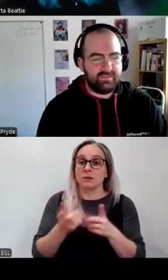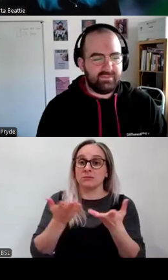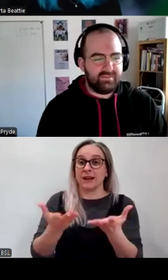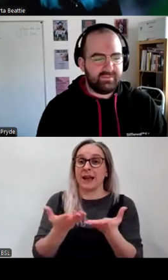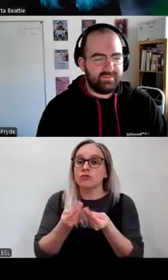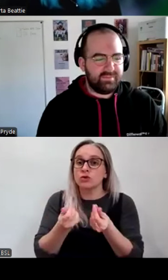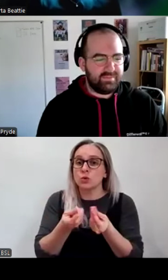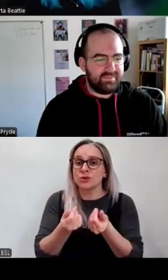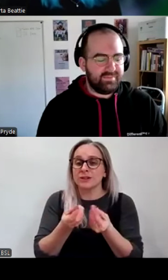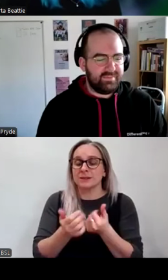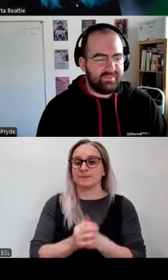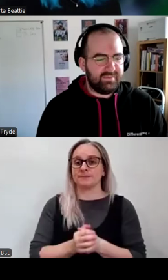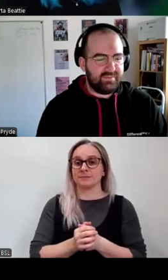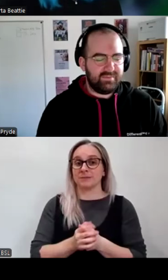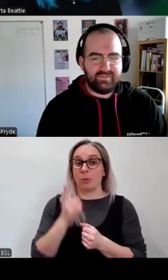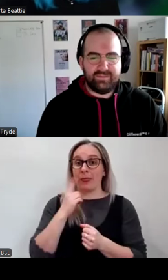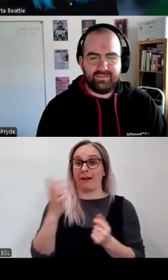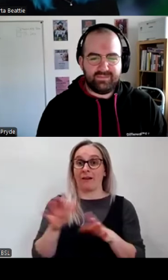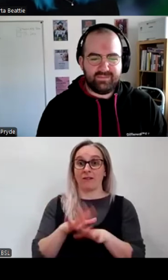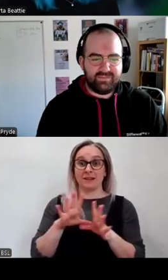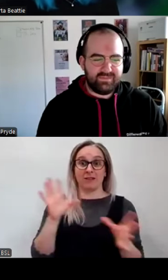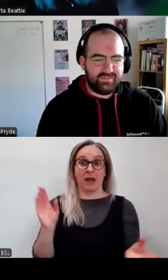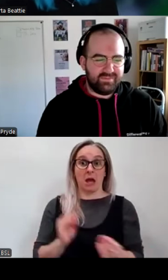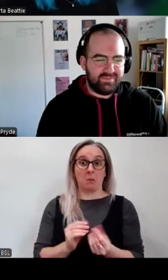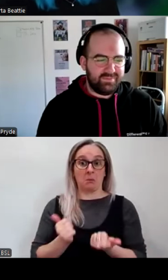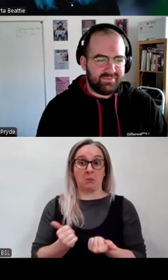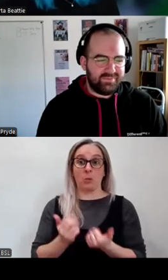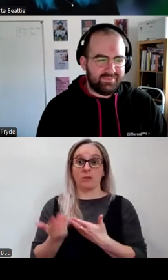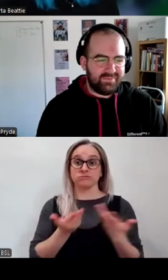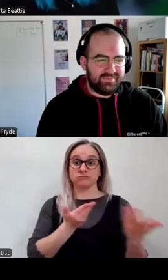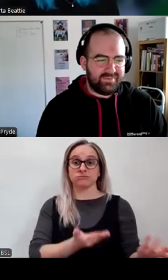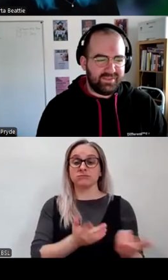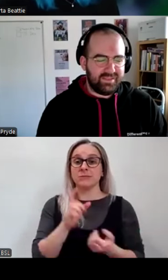That covers everything I have to say. Now I'll hand you over to Craig, who will introduce himself.